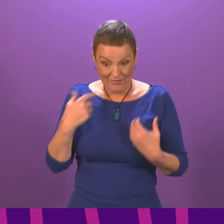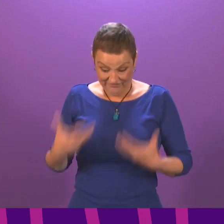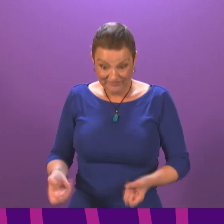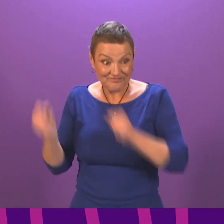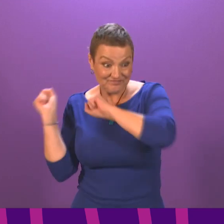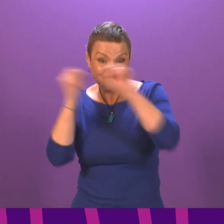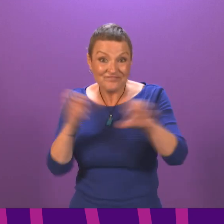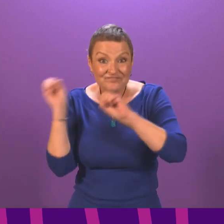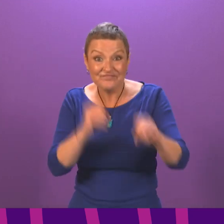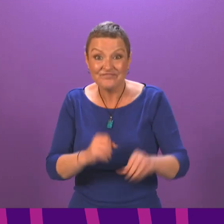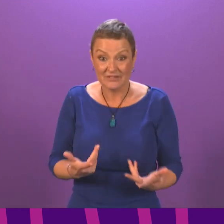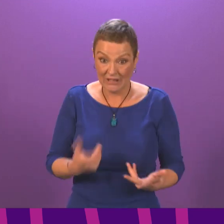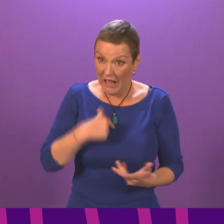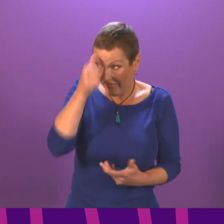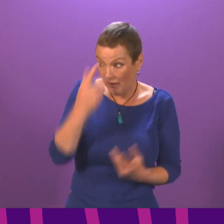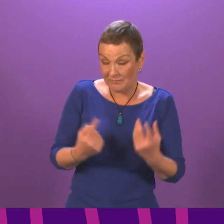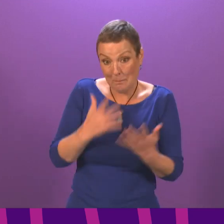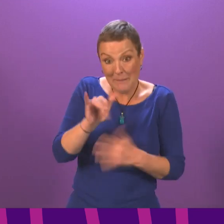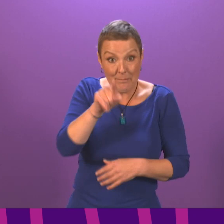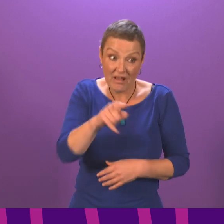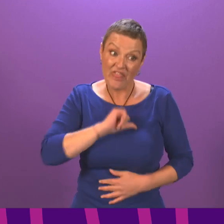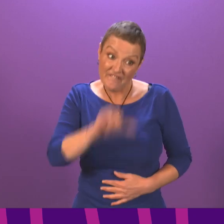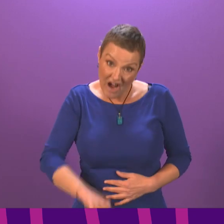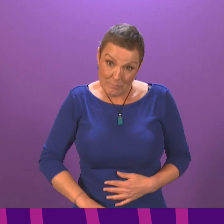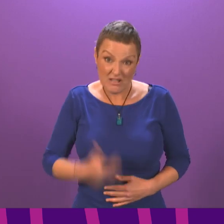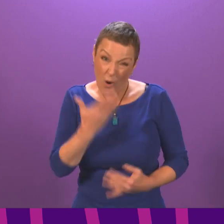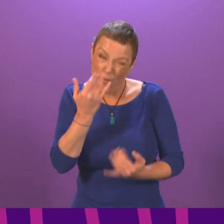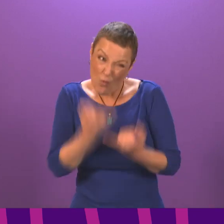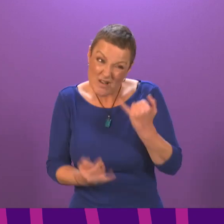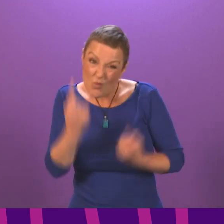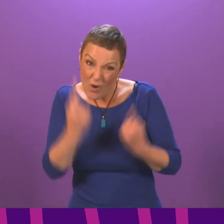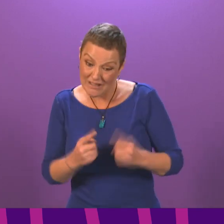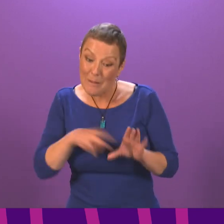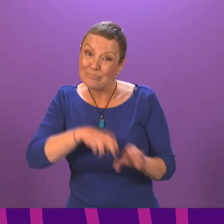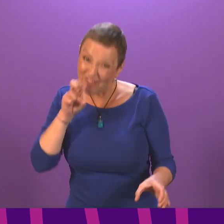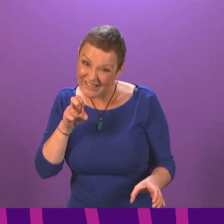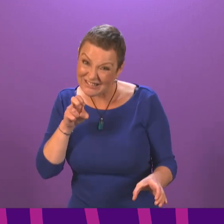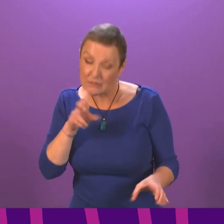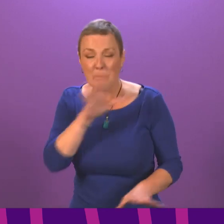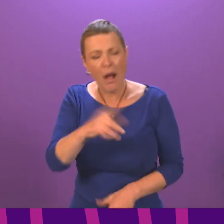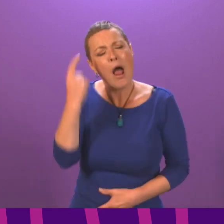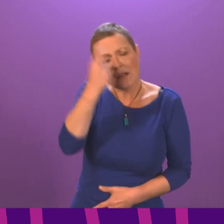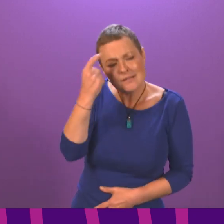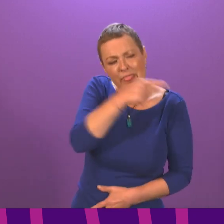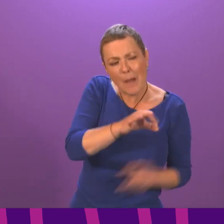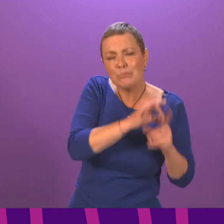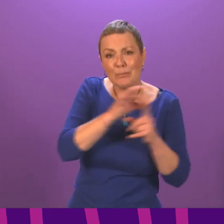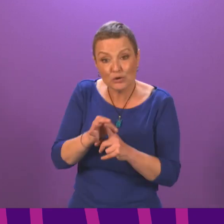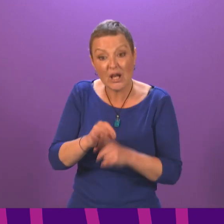are also very concerned—perhaps even more concerned—about Brexit and the looming end of the transition period. I will consider that proposal, and I hope that the Conservatives